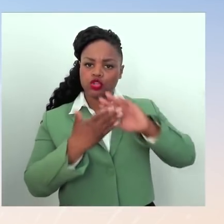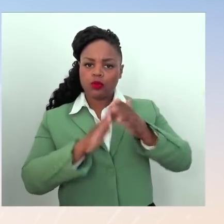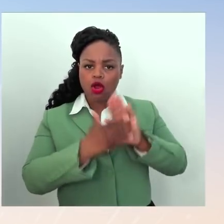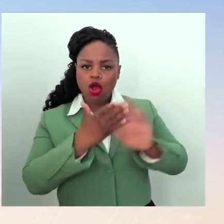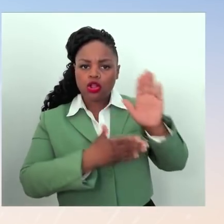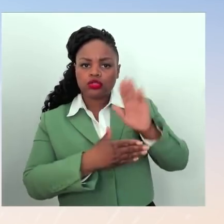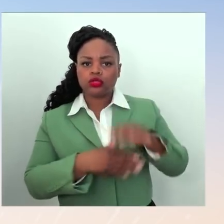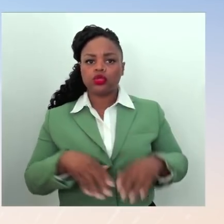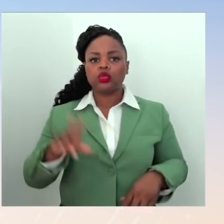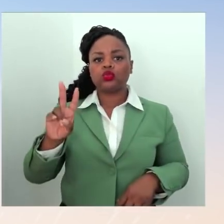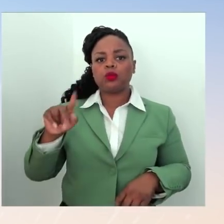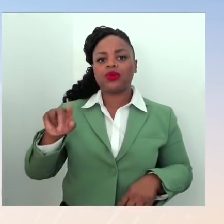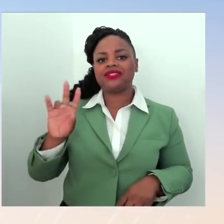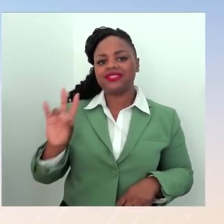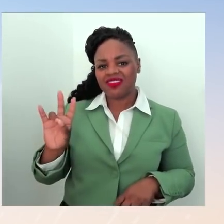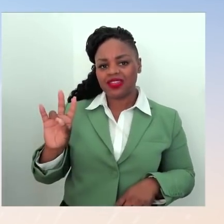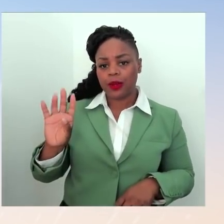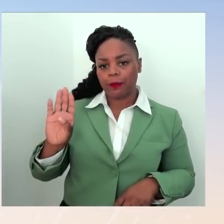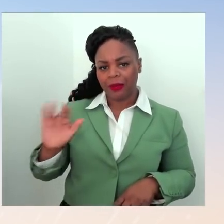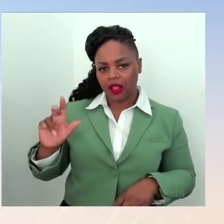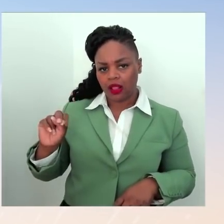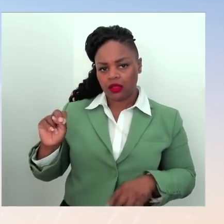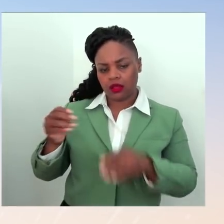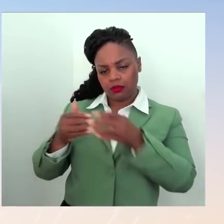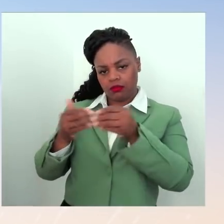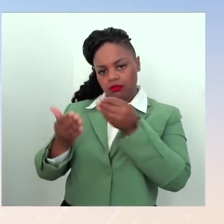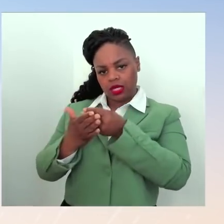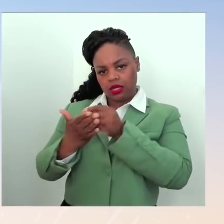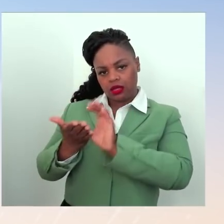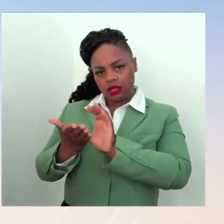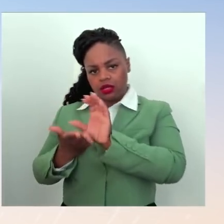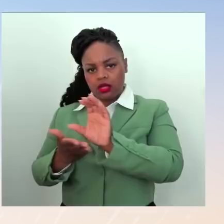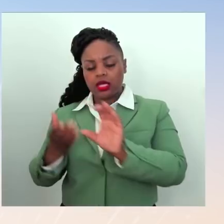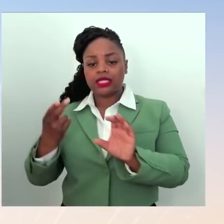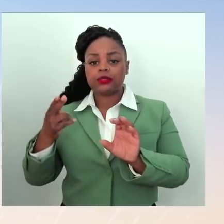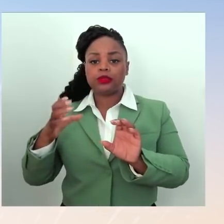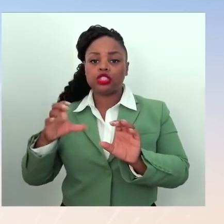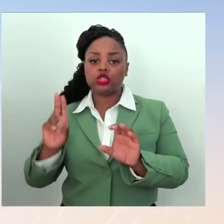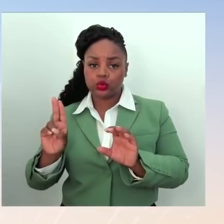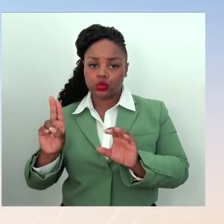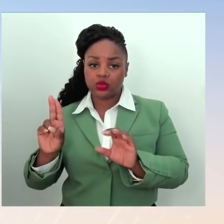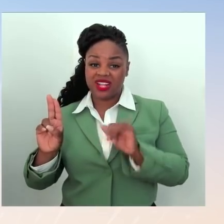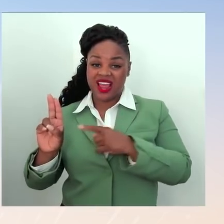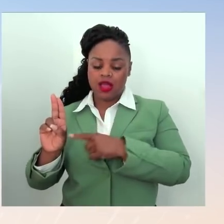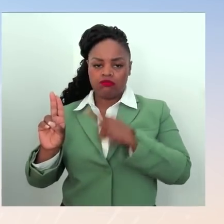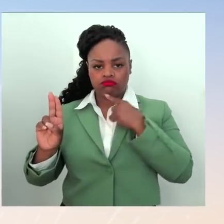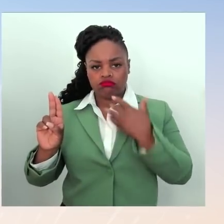one of the largest-ever federal investments in community colleges and HBCUs. These funds are already having